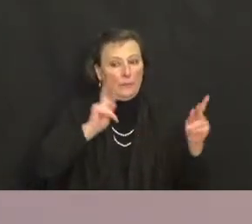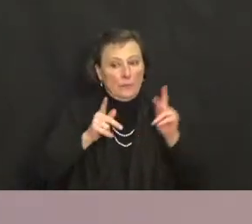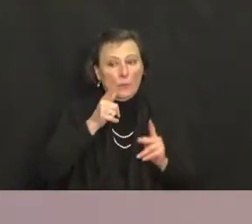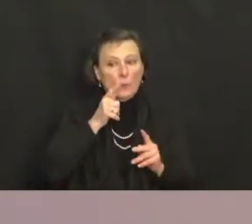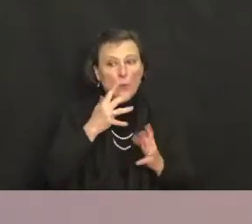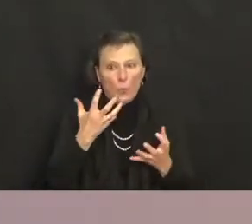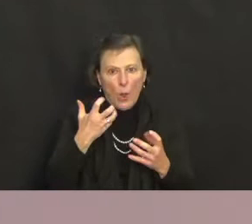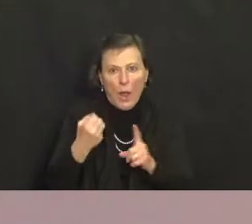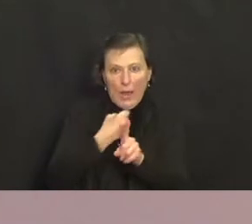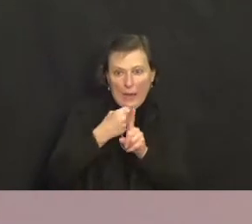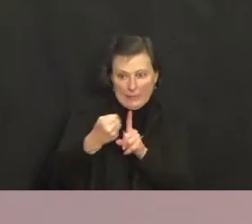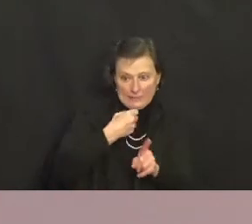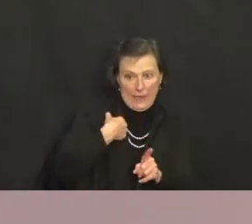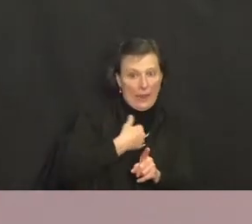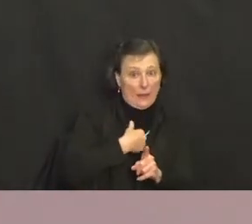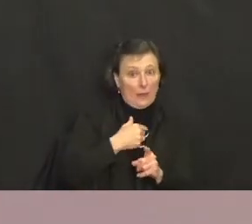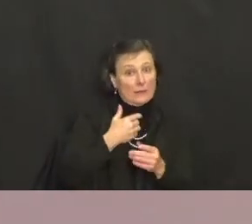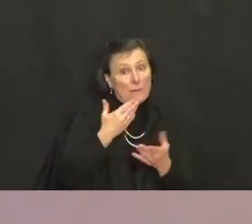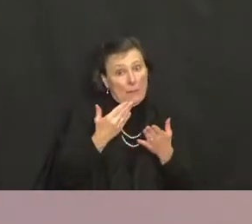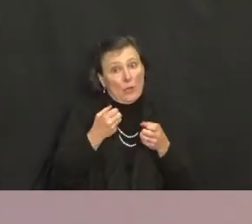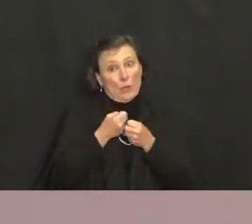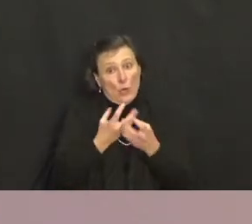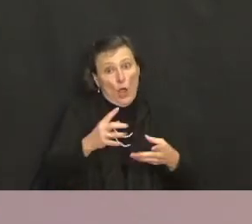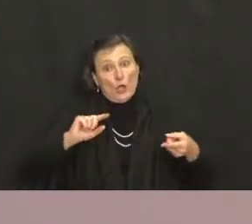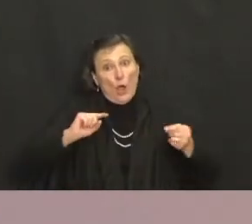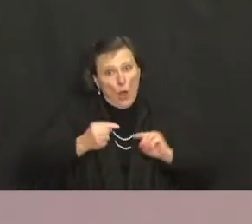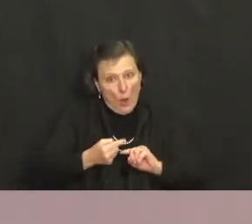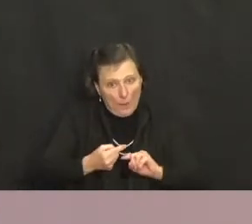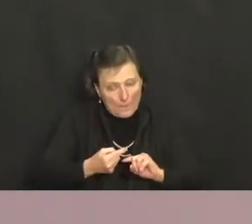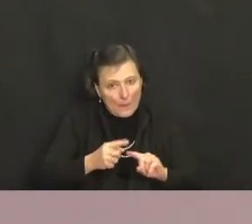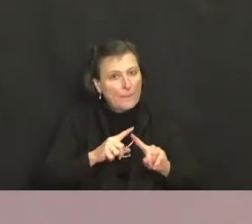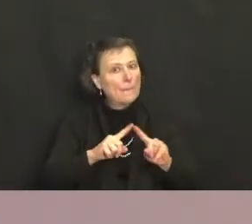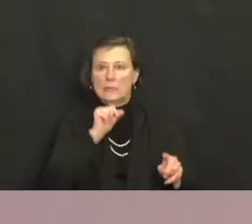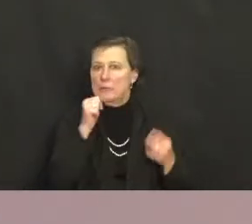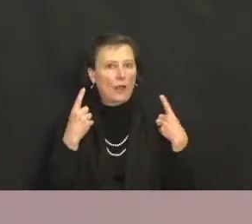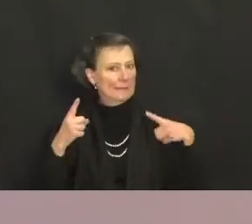but they will not succeed. They will not succeed.